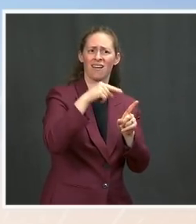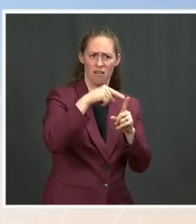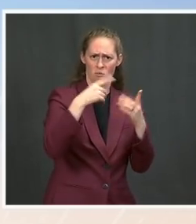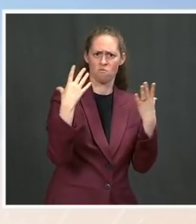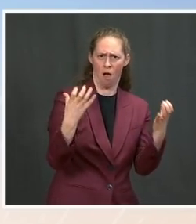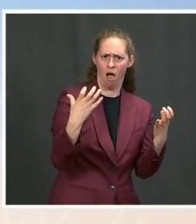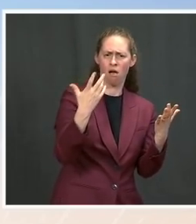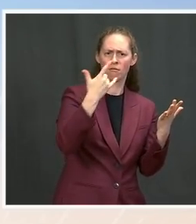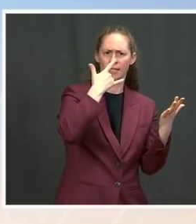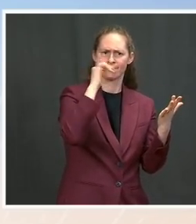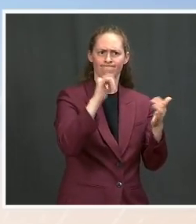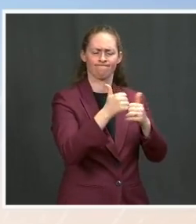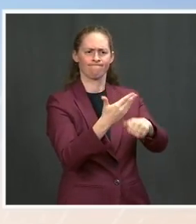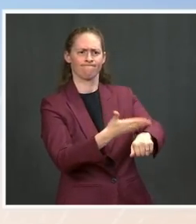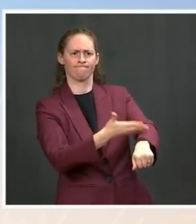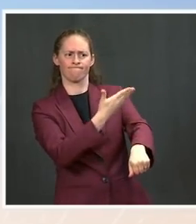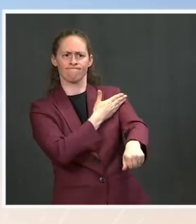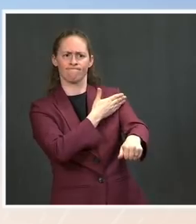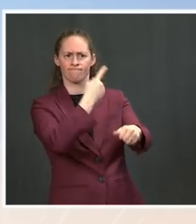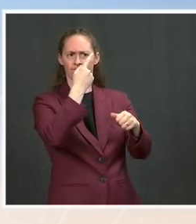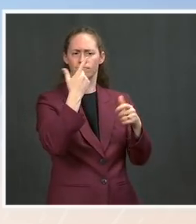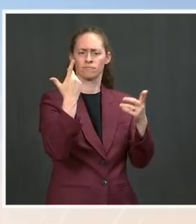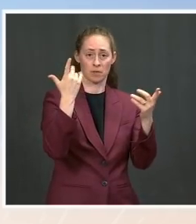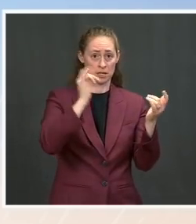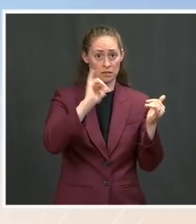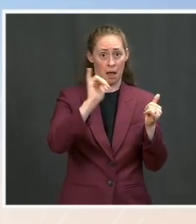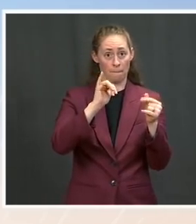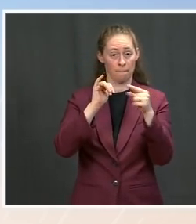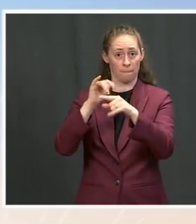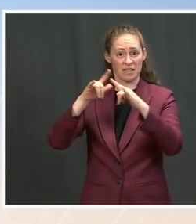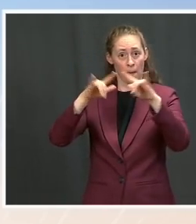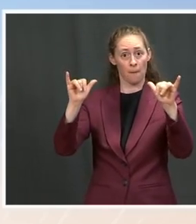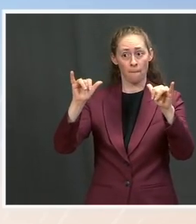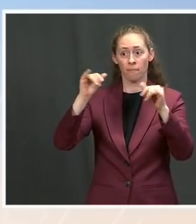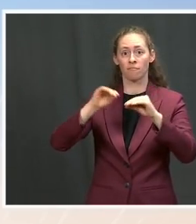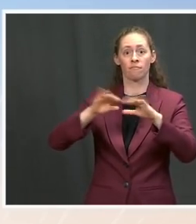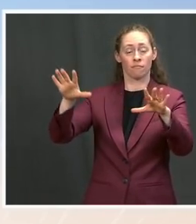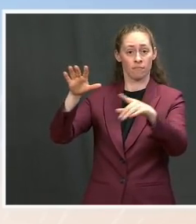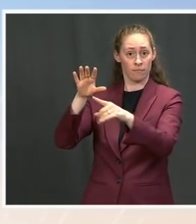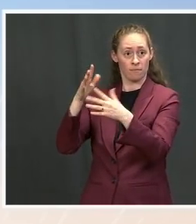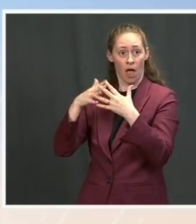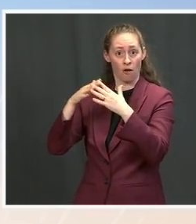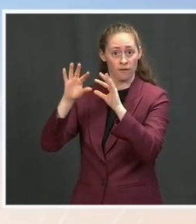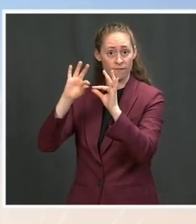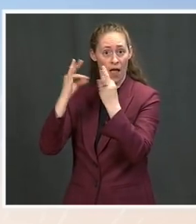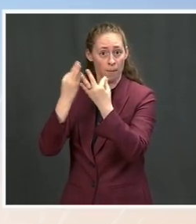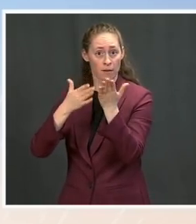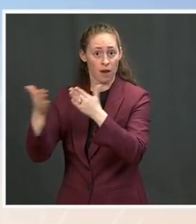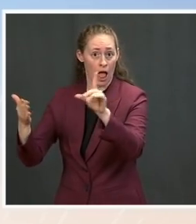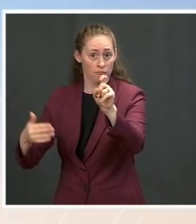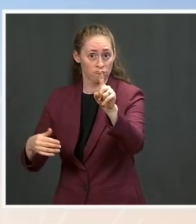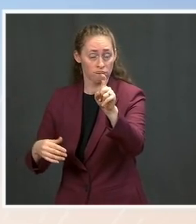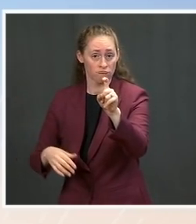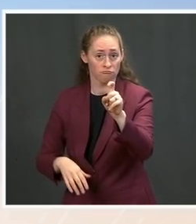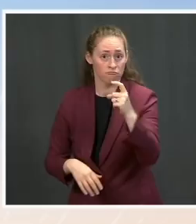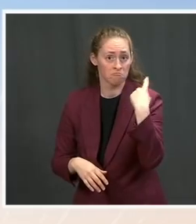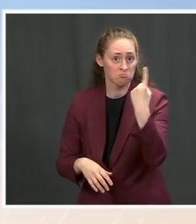Ms. Psaki: It's a great question. I mean, we obviously just introduced it. It's -- introduced it some period of time after we introduced the American Jobs Plan.